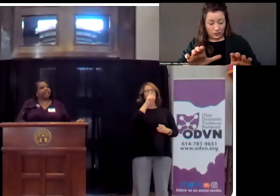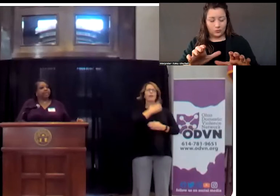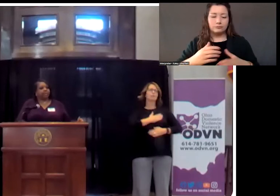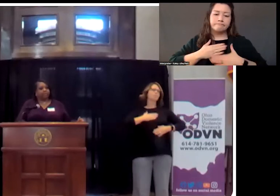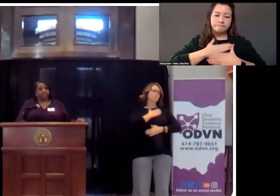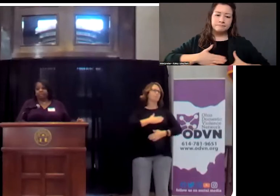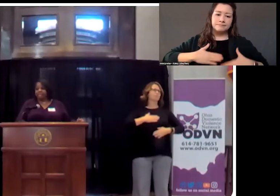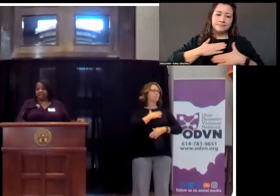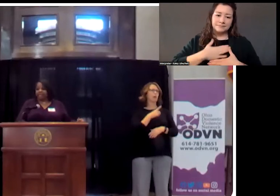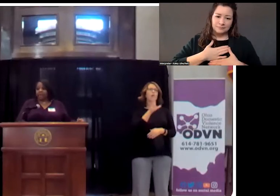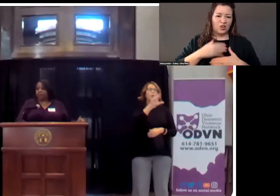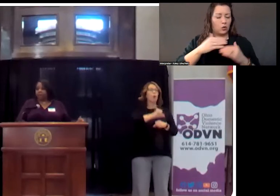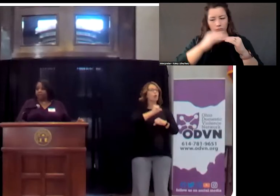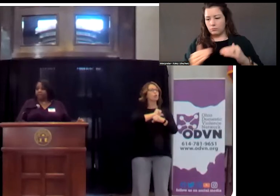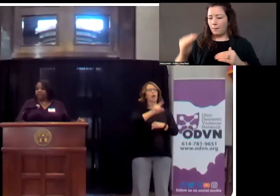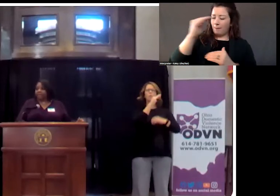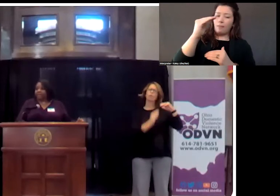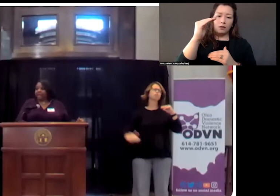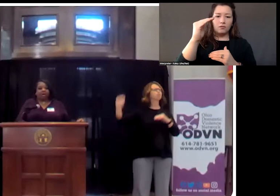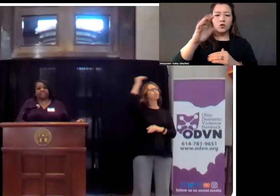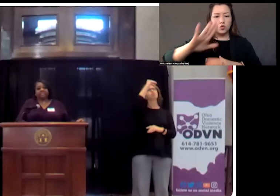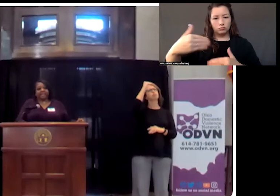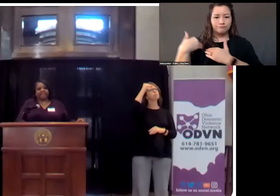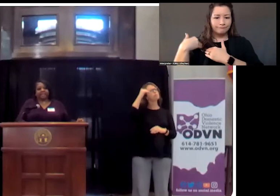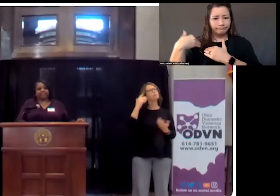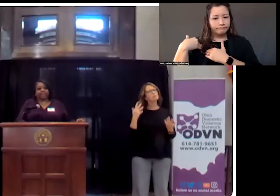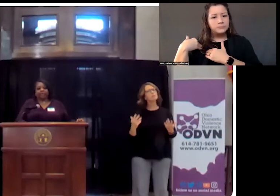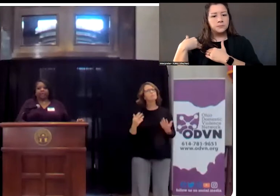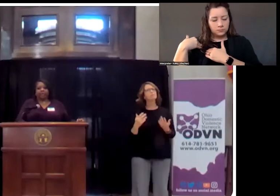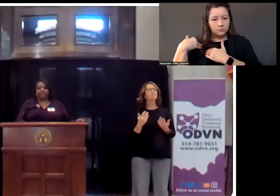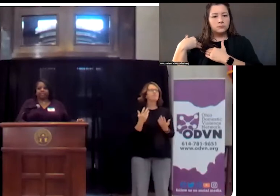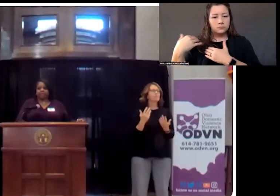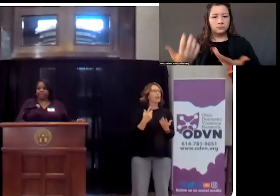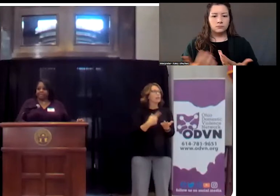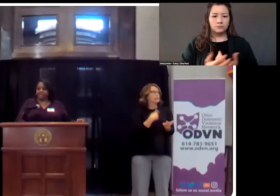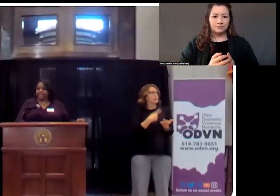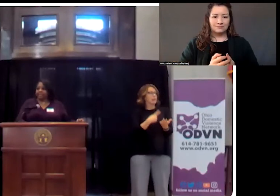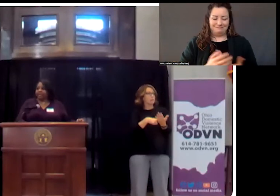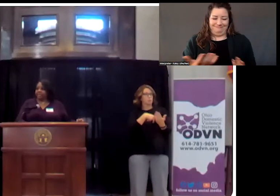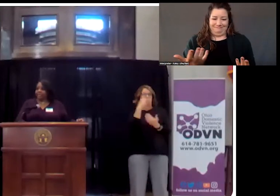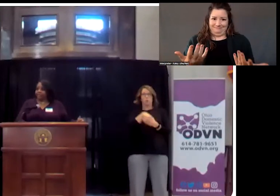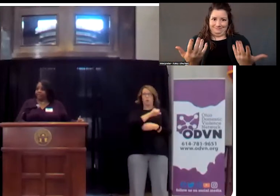You go above and beyond the call. Oftentimes, we don't know as program staff all that you do.